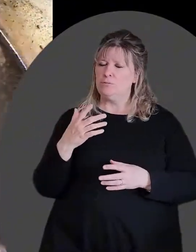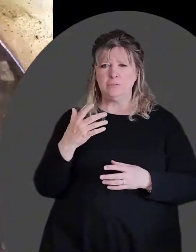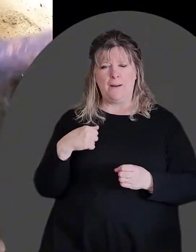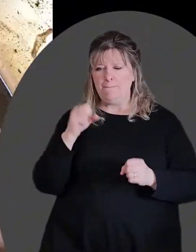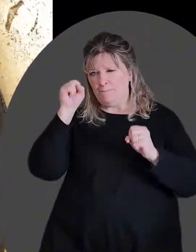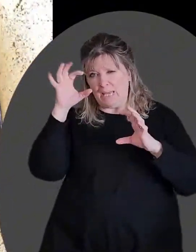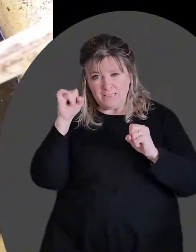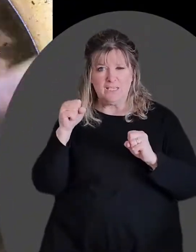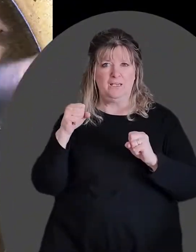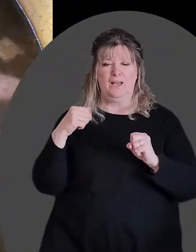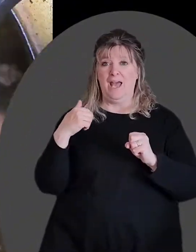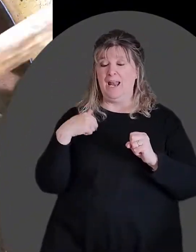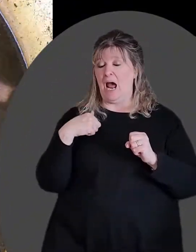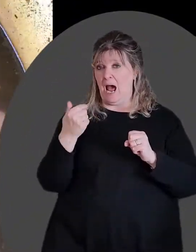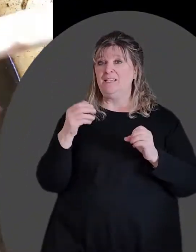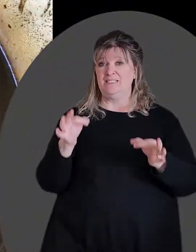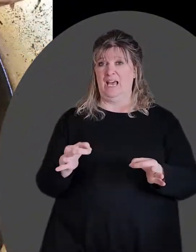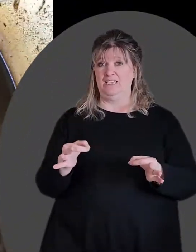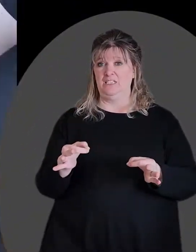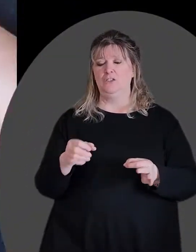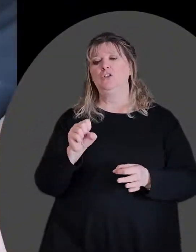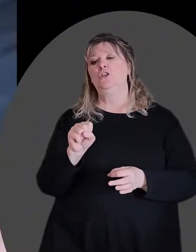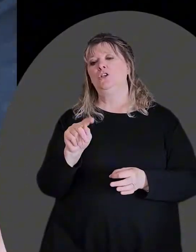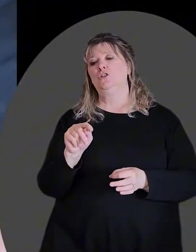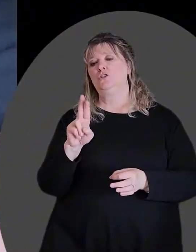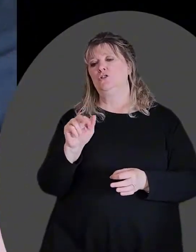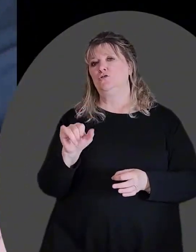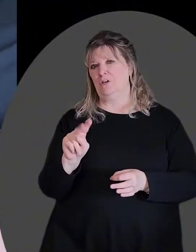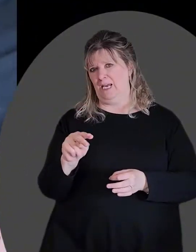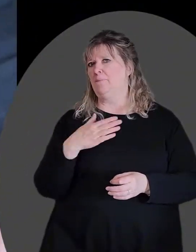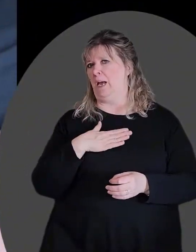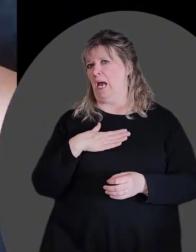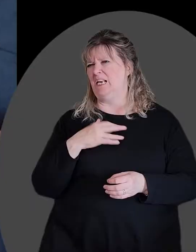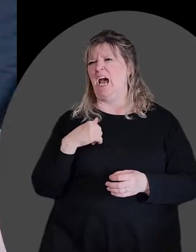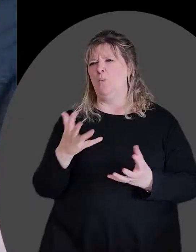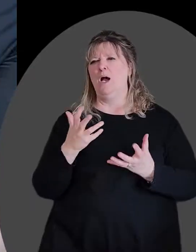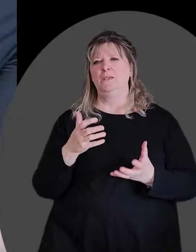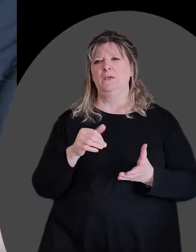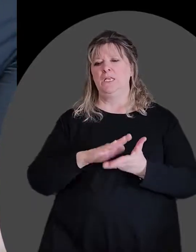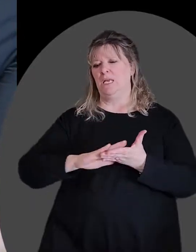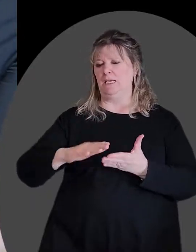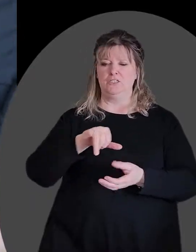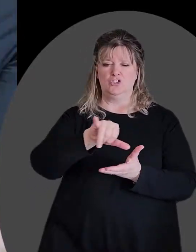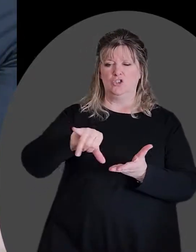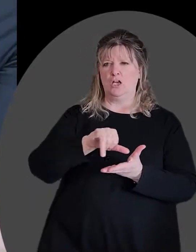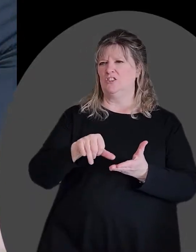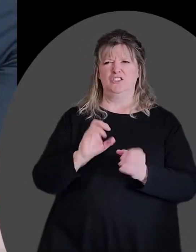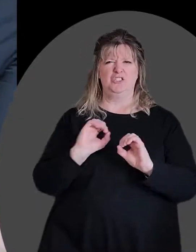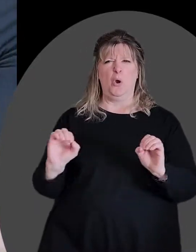and I decided to strain mine I wanted a nice sauce with no chunks in it